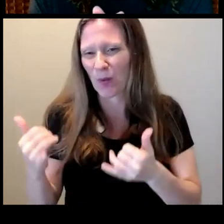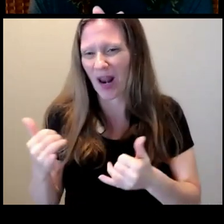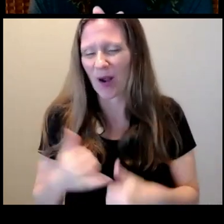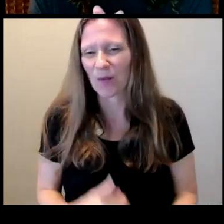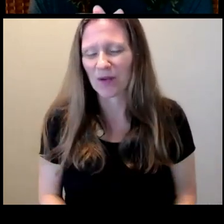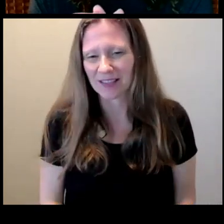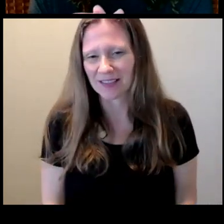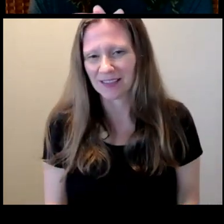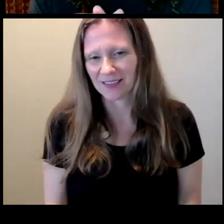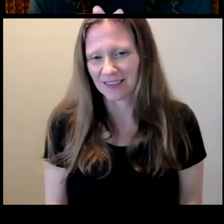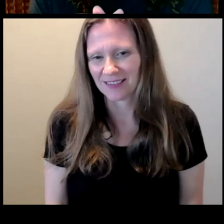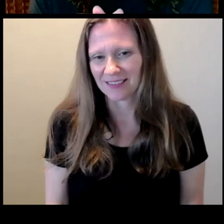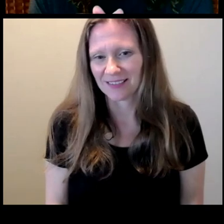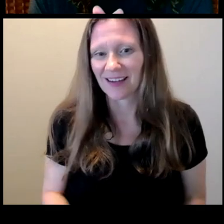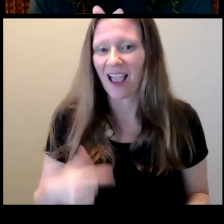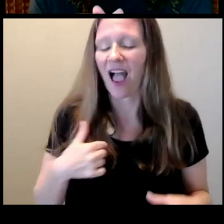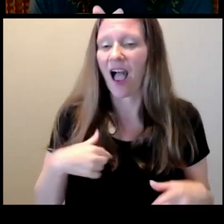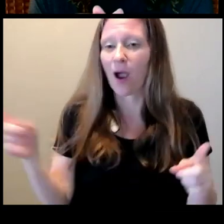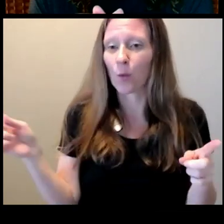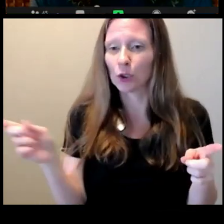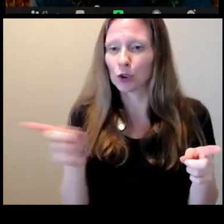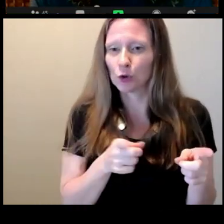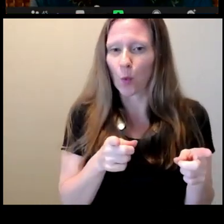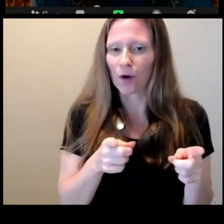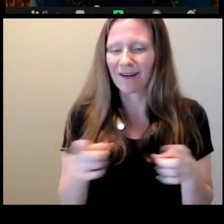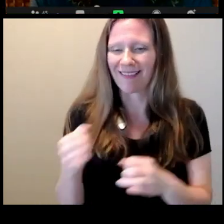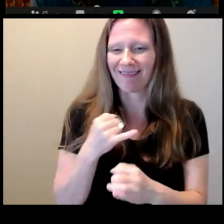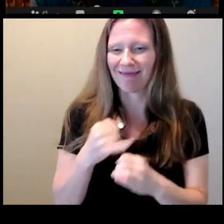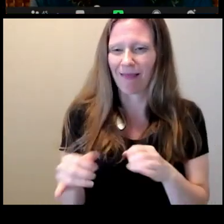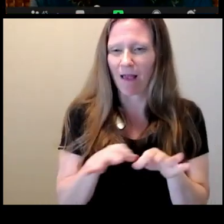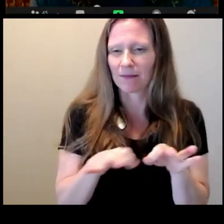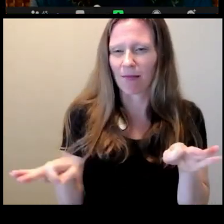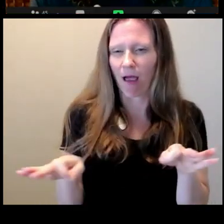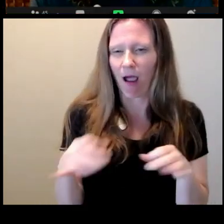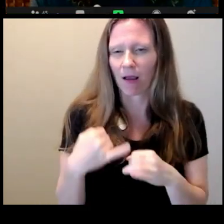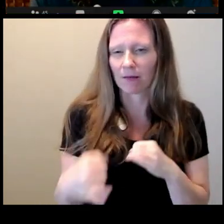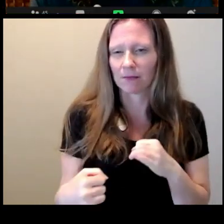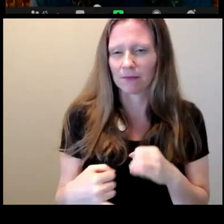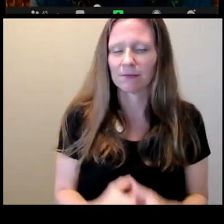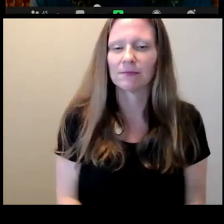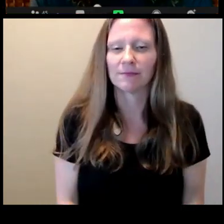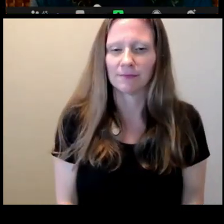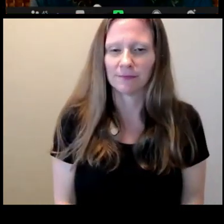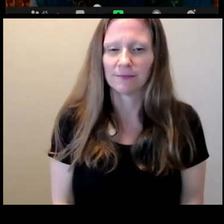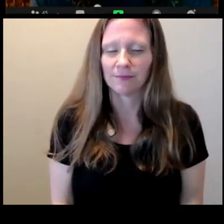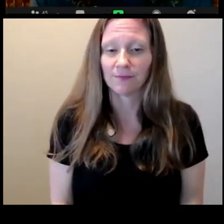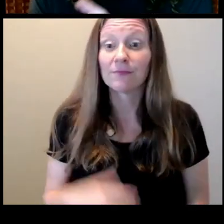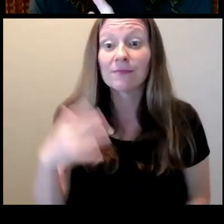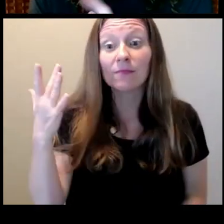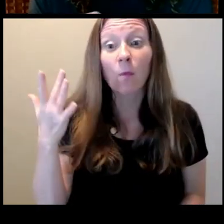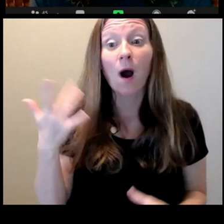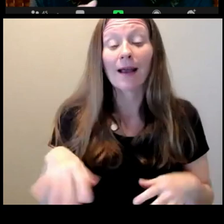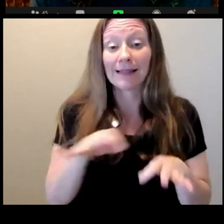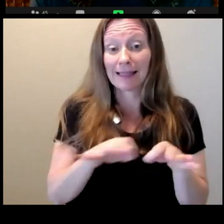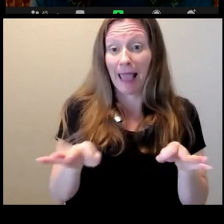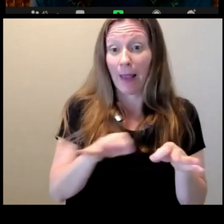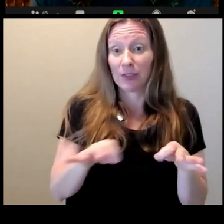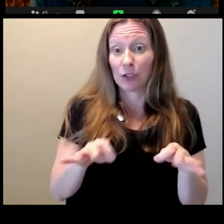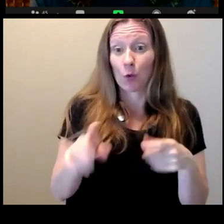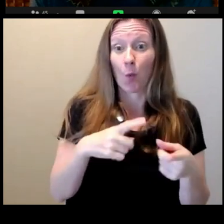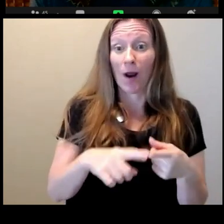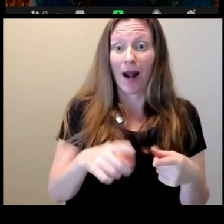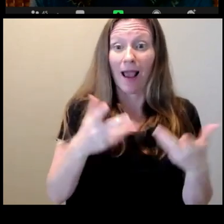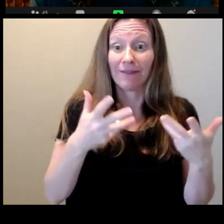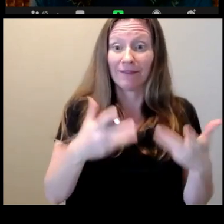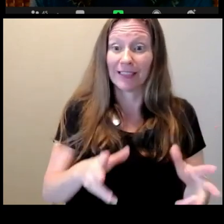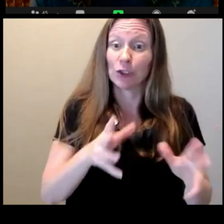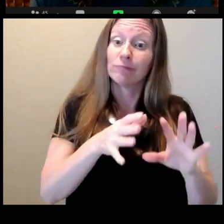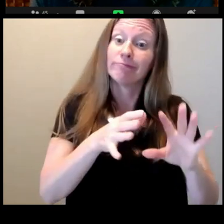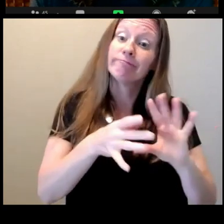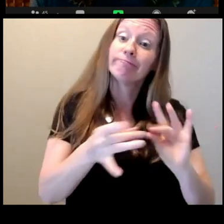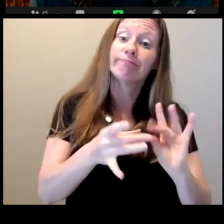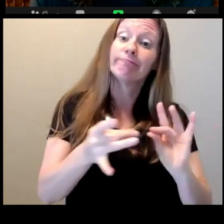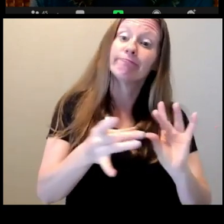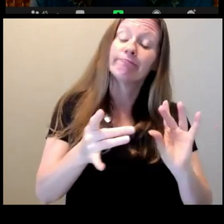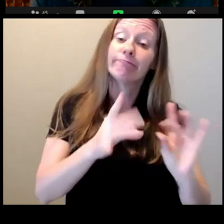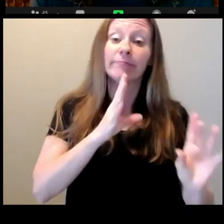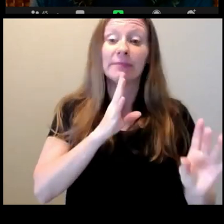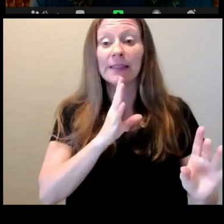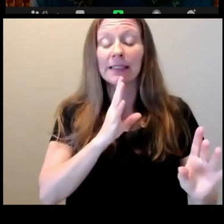I will shorten the very last line, so the captions end when I finish speaking.